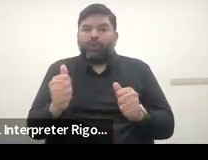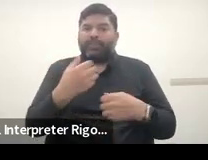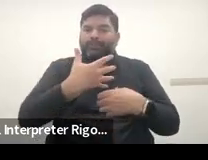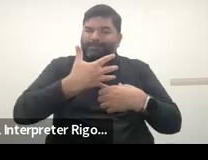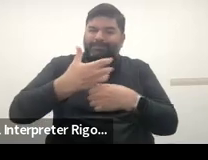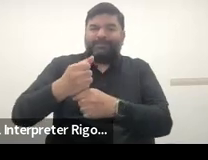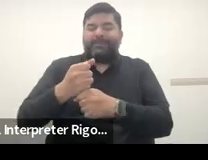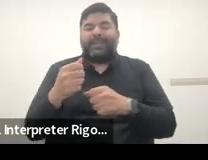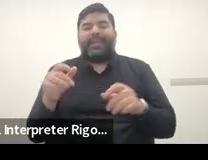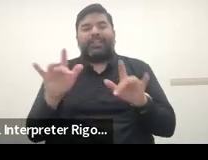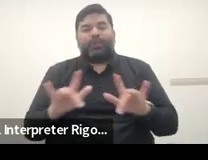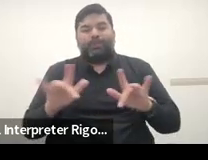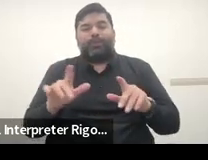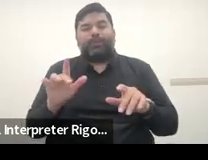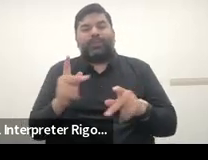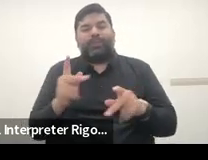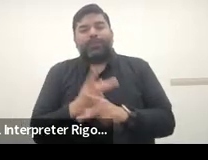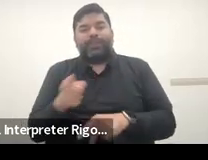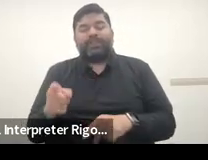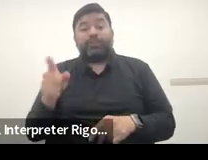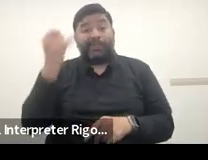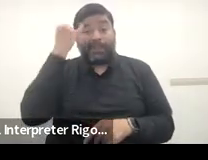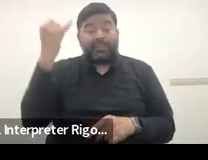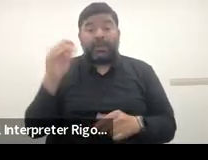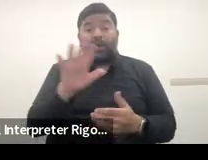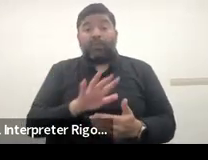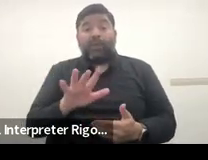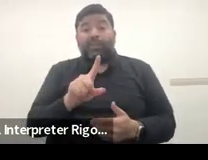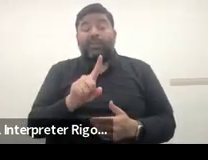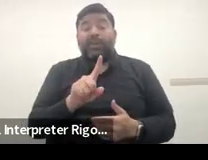You can imagine that among the hundreds of phonemes that are represented in these combinations it's